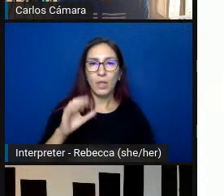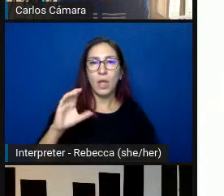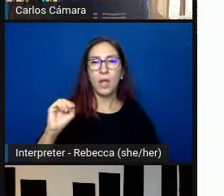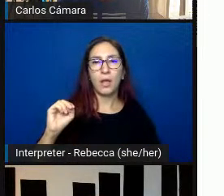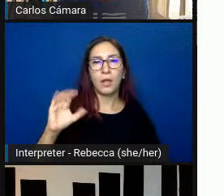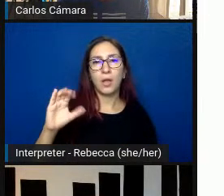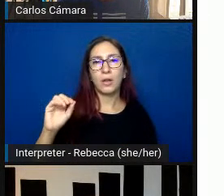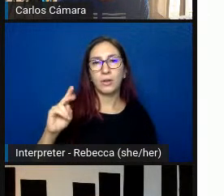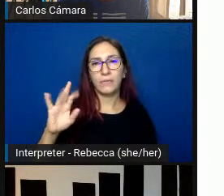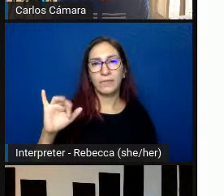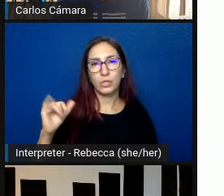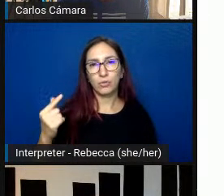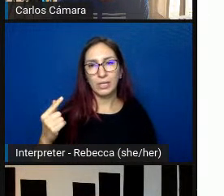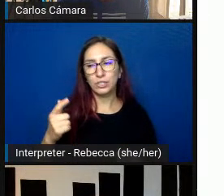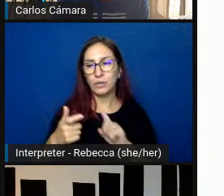And you can even set some